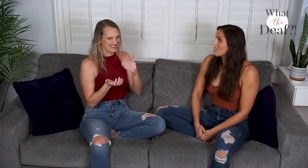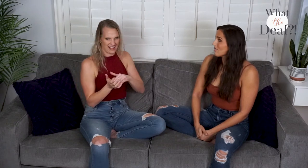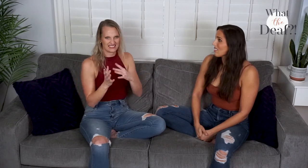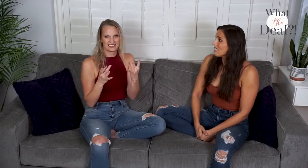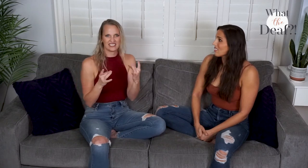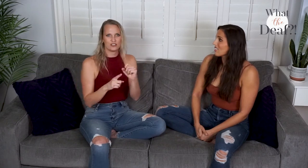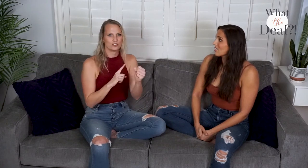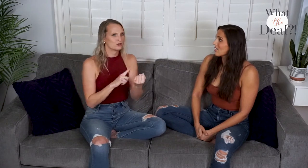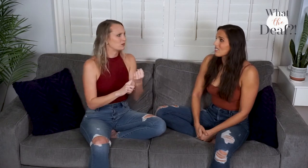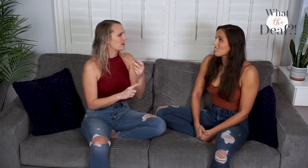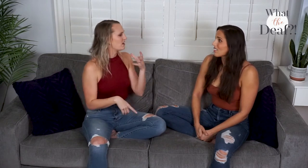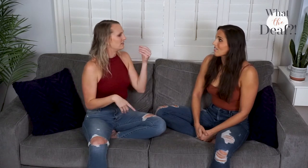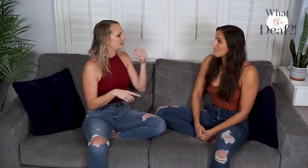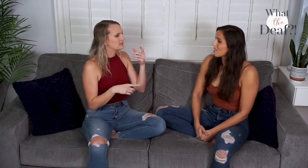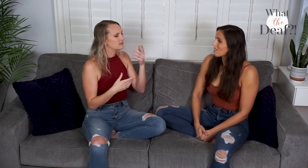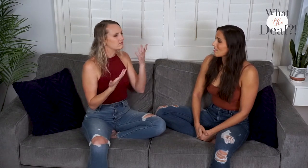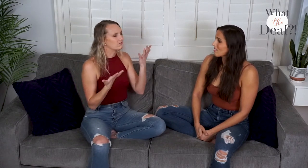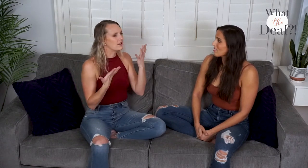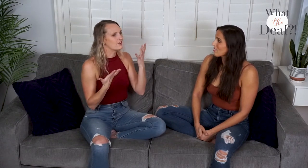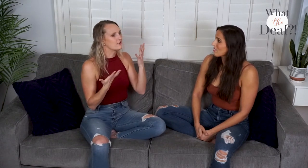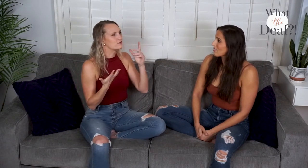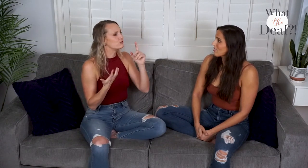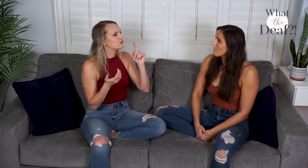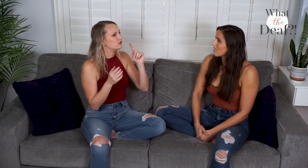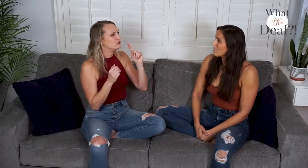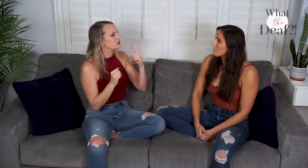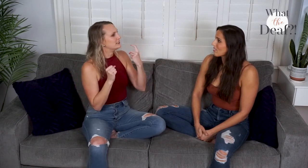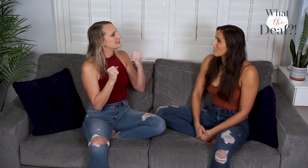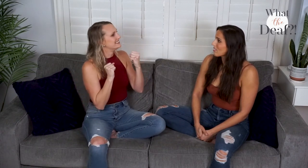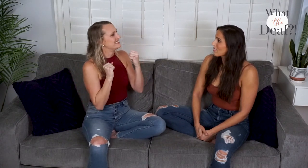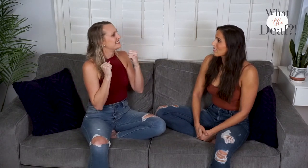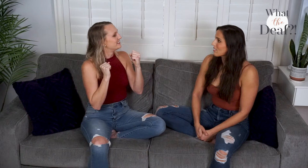And again, like it was a sticky situation and just, ugh!